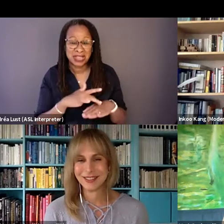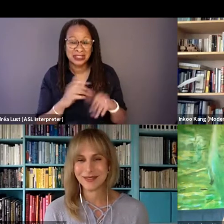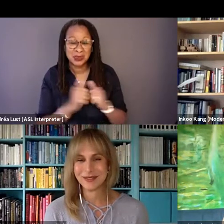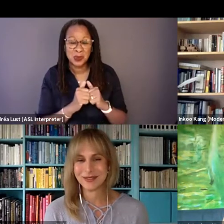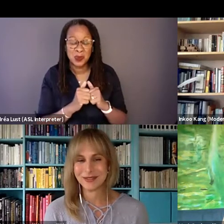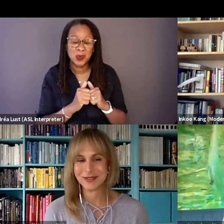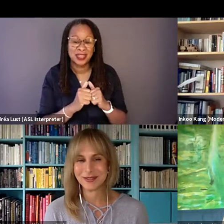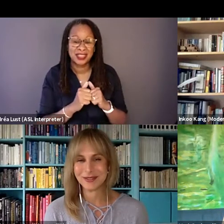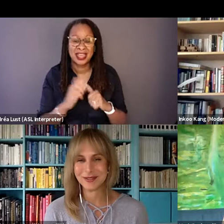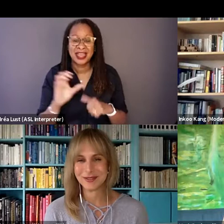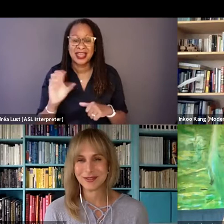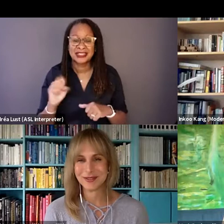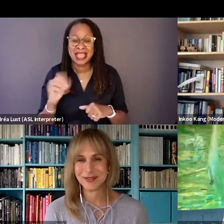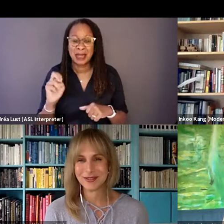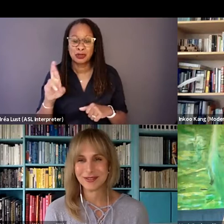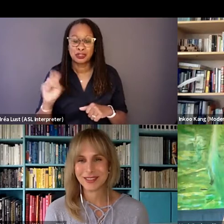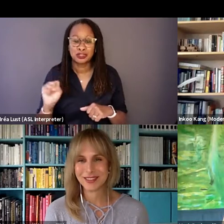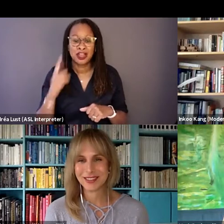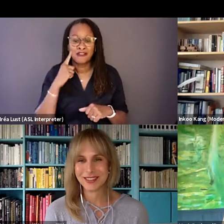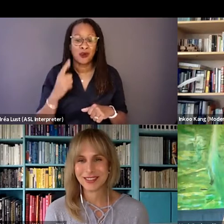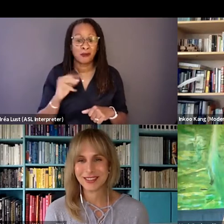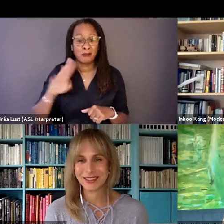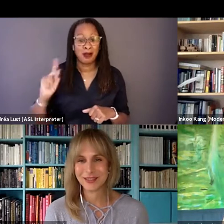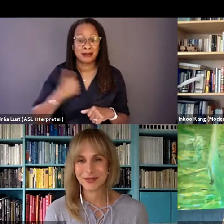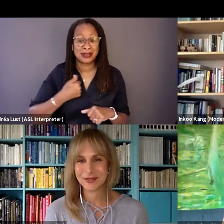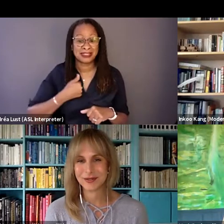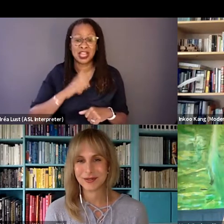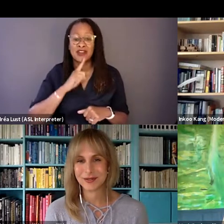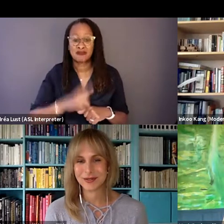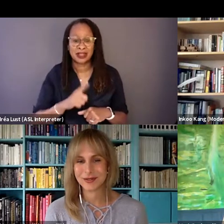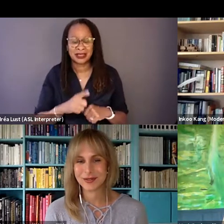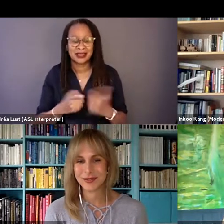I think for Mark and me, it really does come down to the most fascinating human beings.